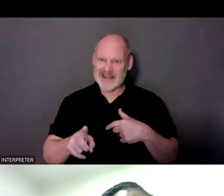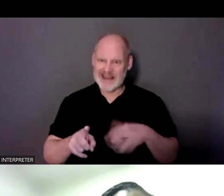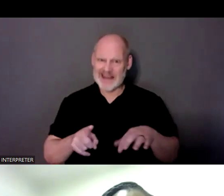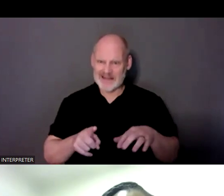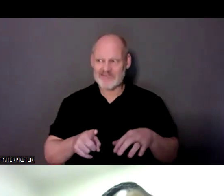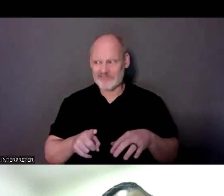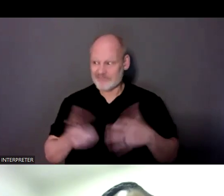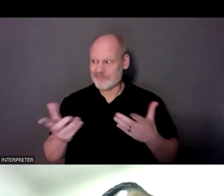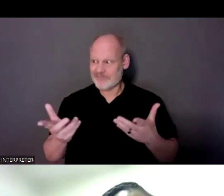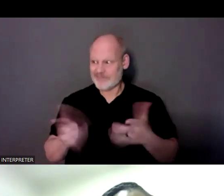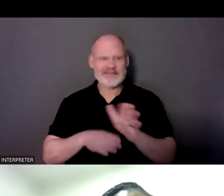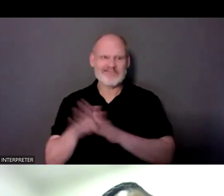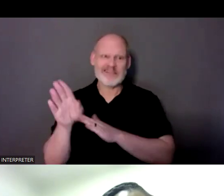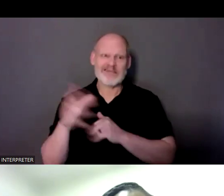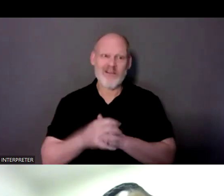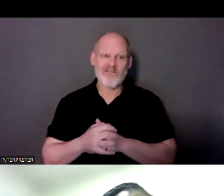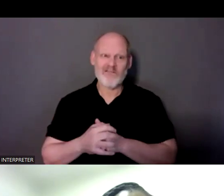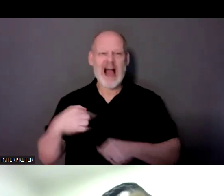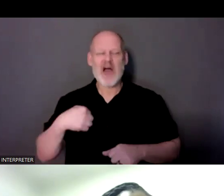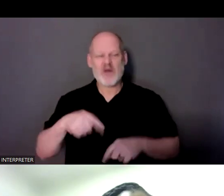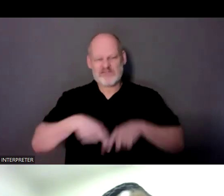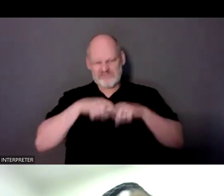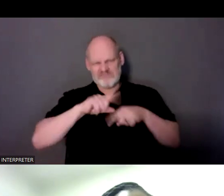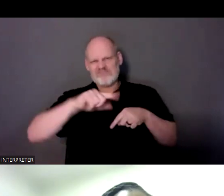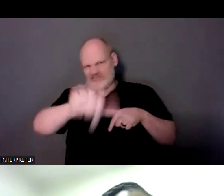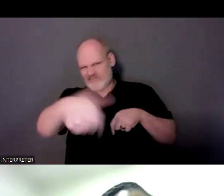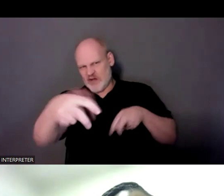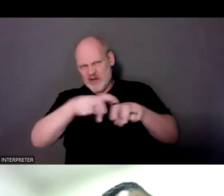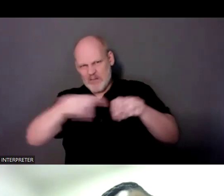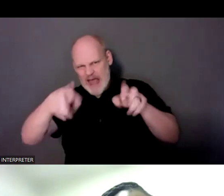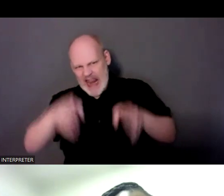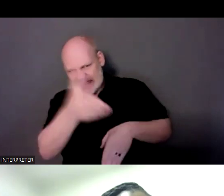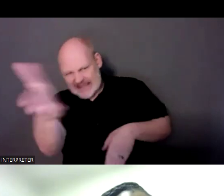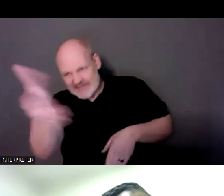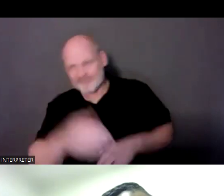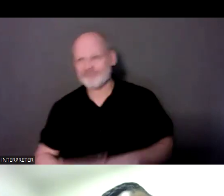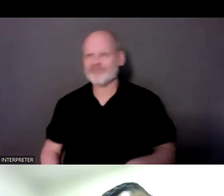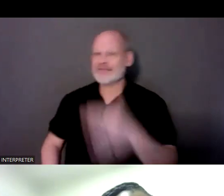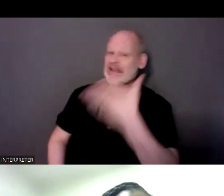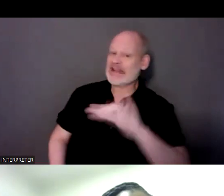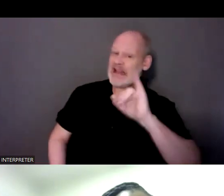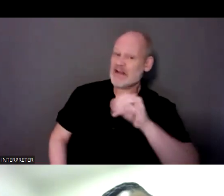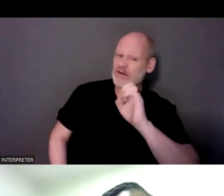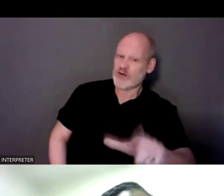I'll let the other panelists share their part. Thanks so much Joel. Cienai and Diana can you